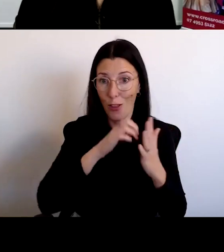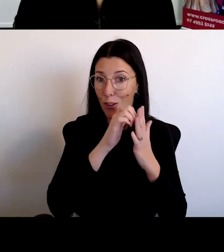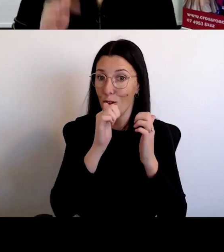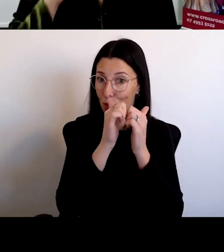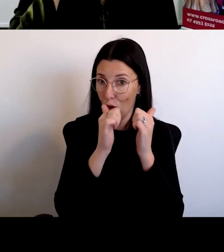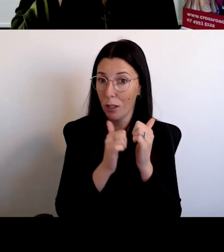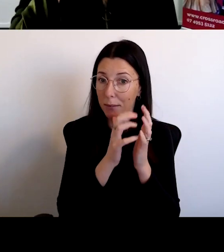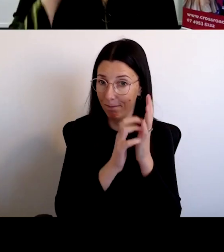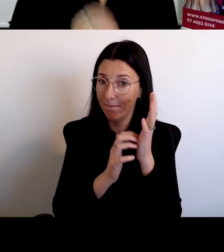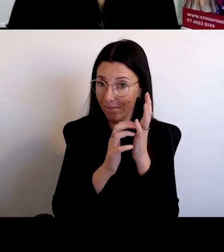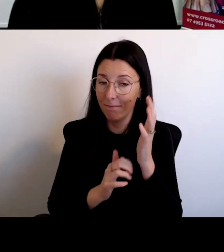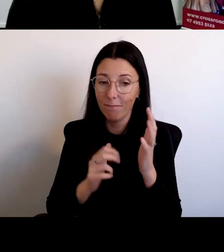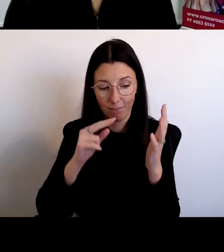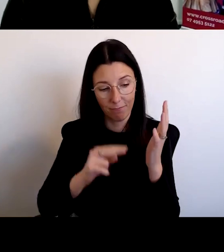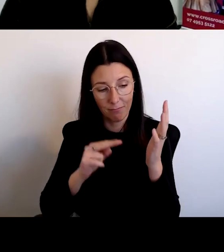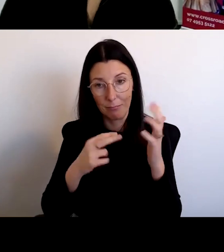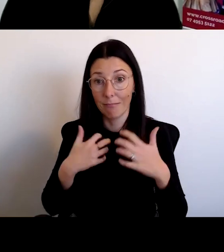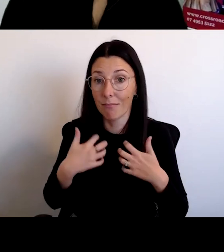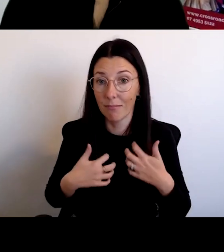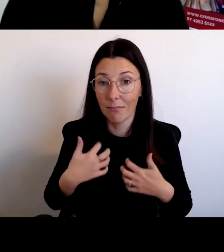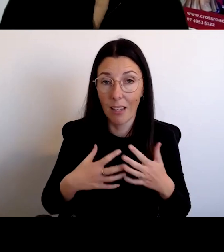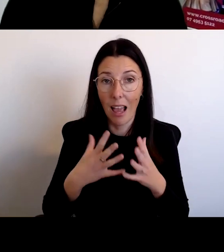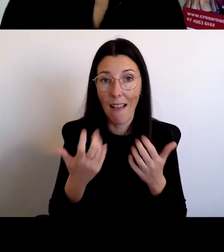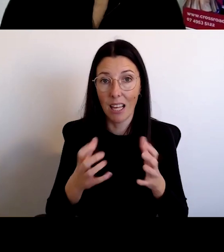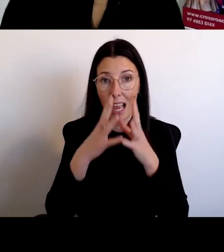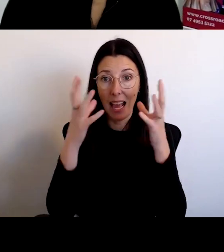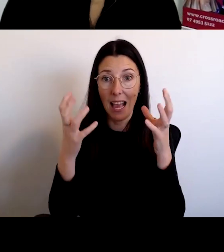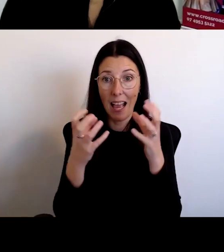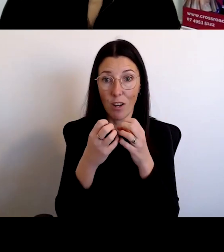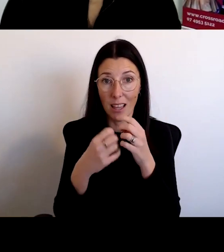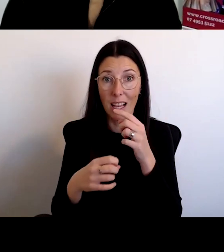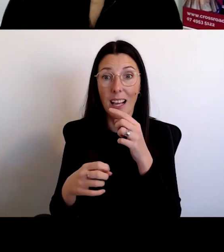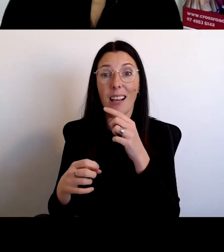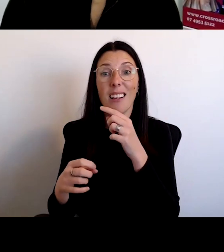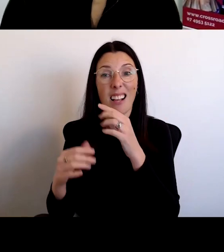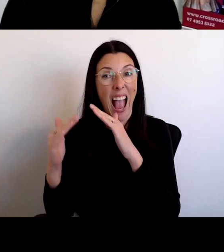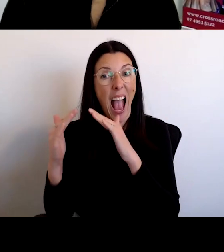And having all of this in the house party provided that kind of friendly and exciting